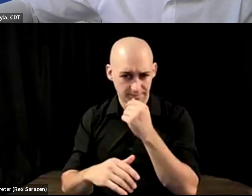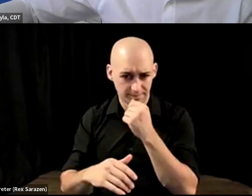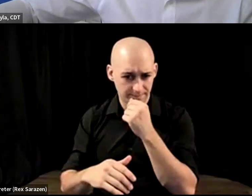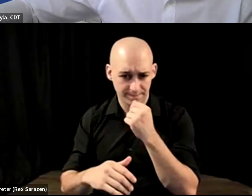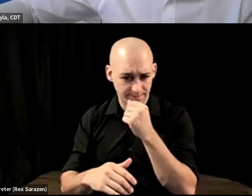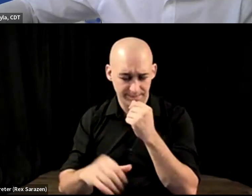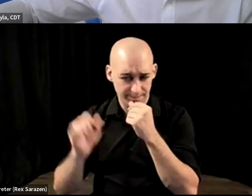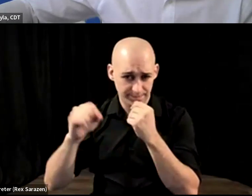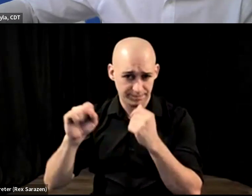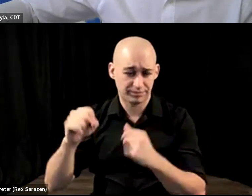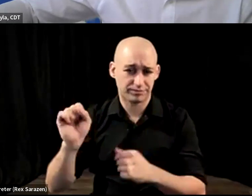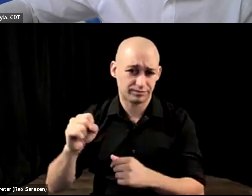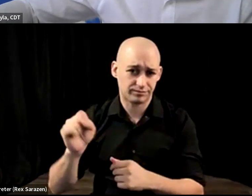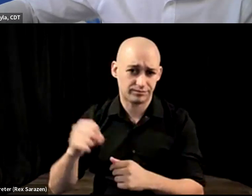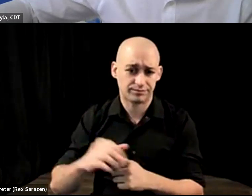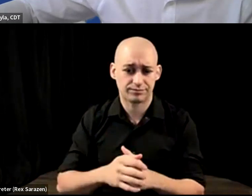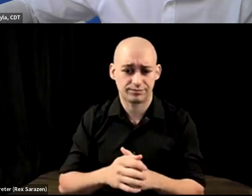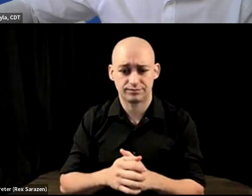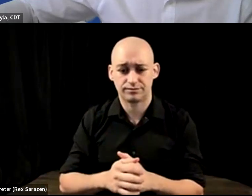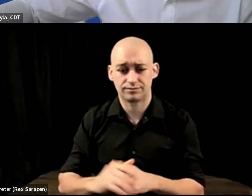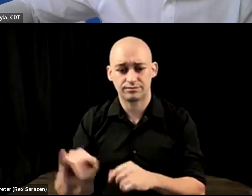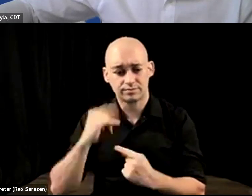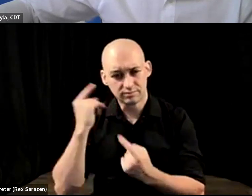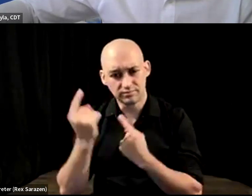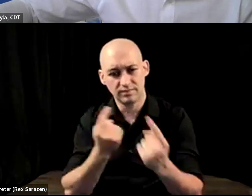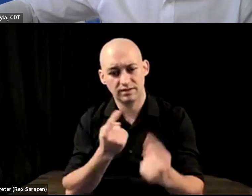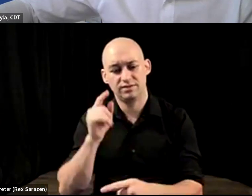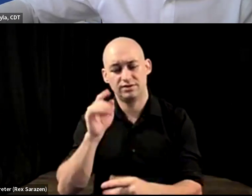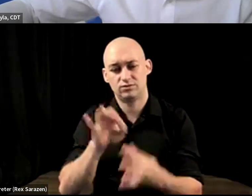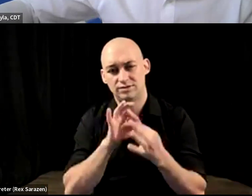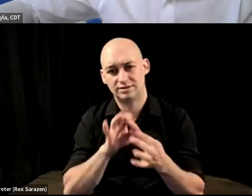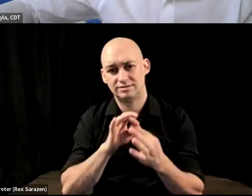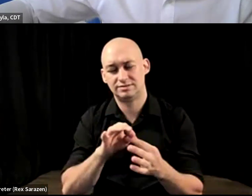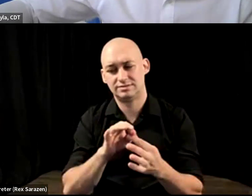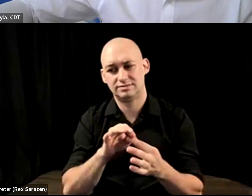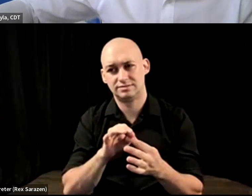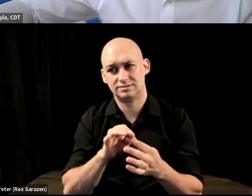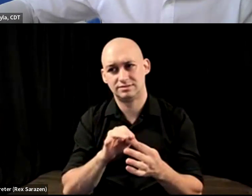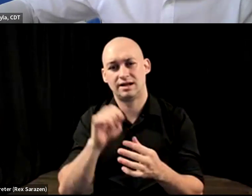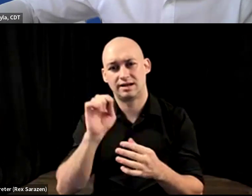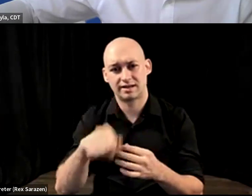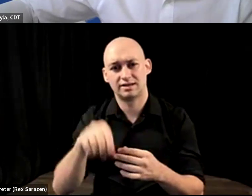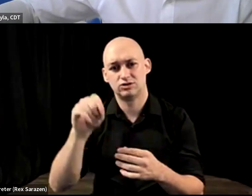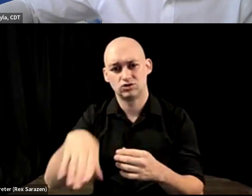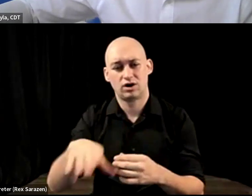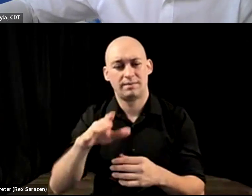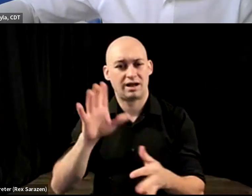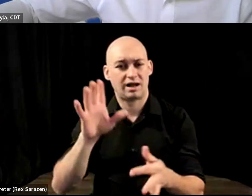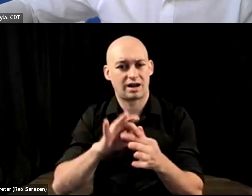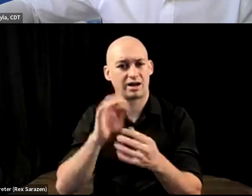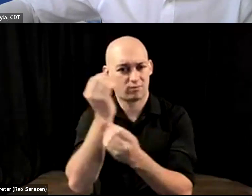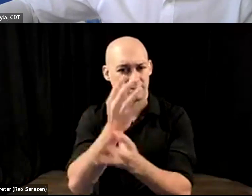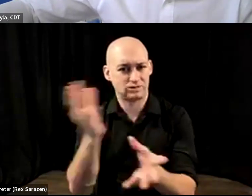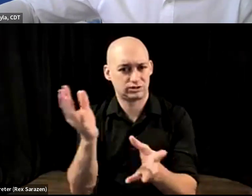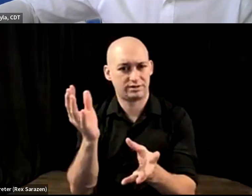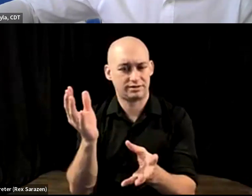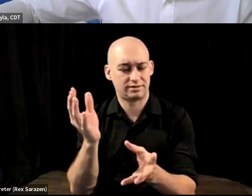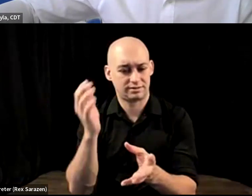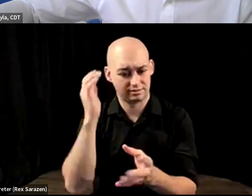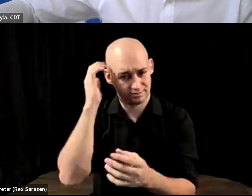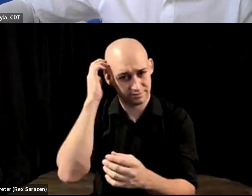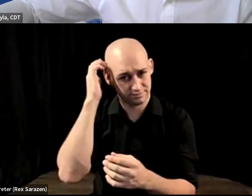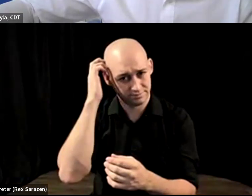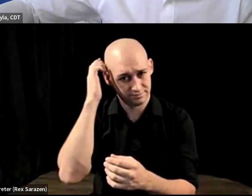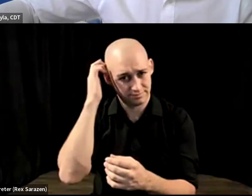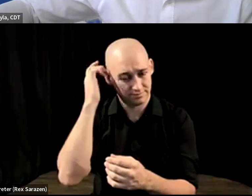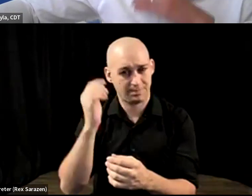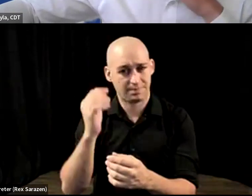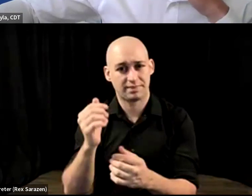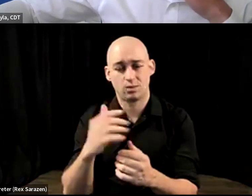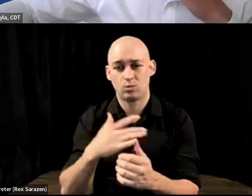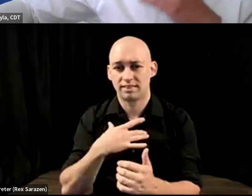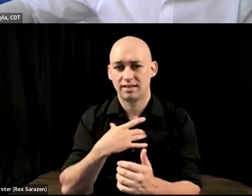Yes, I think on the, we can drop our contact information into the chat. I would like to.